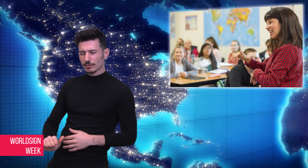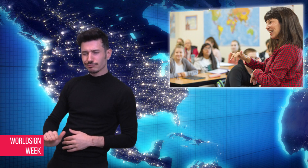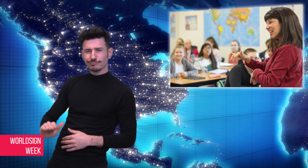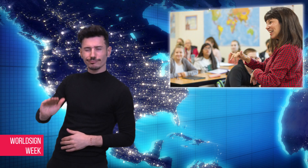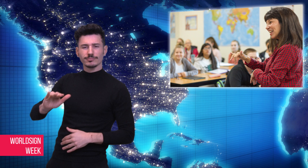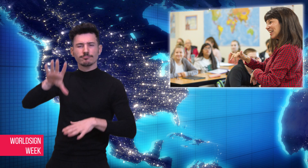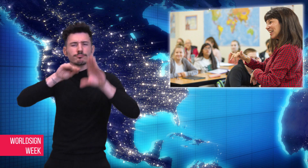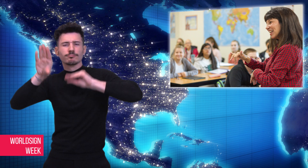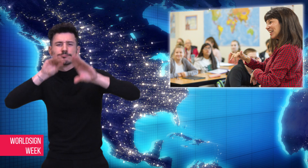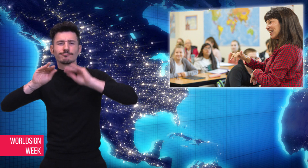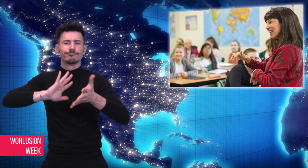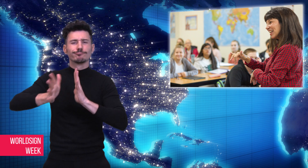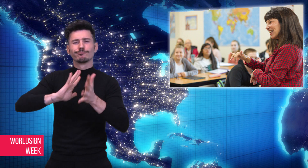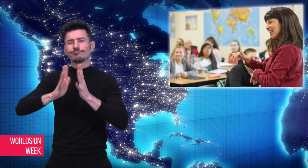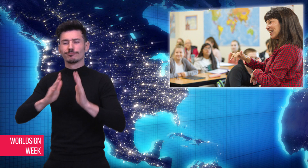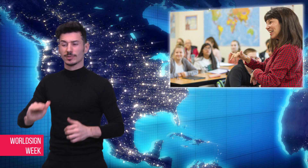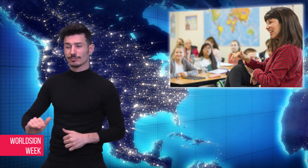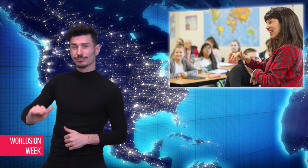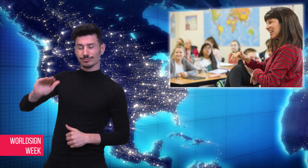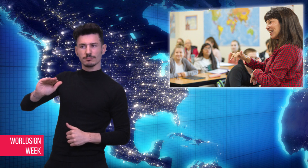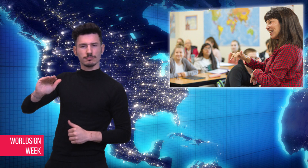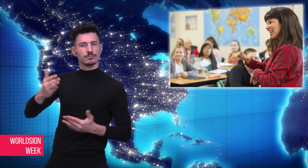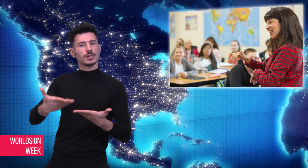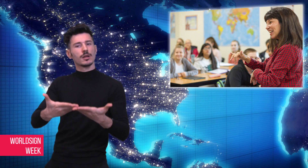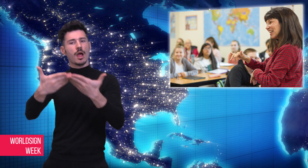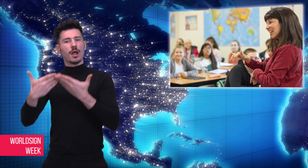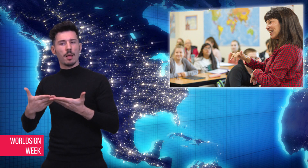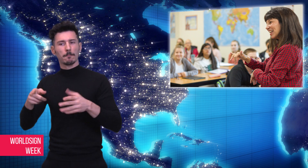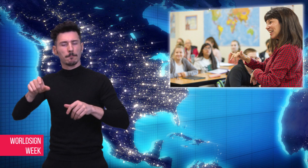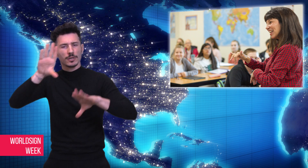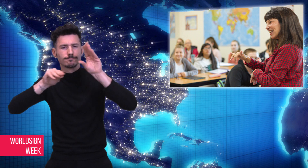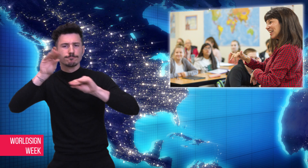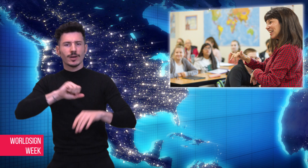acquisition helps Deaf children with profound